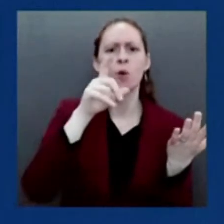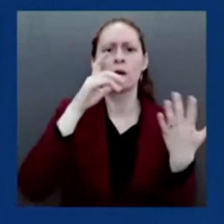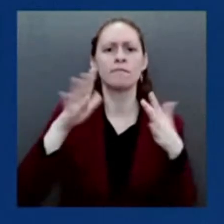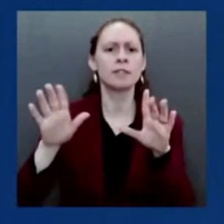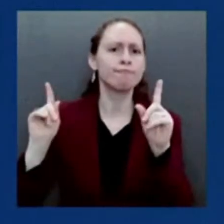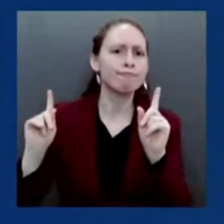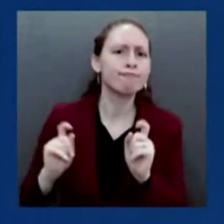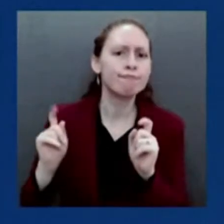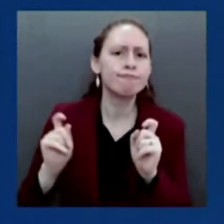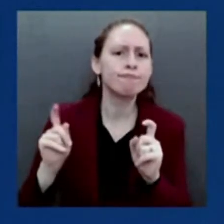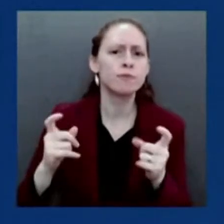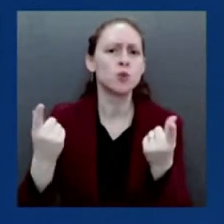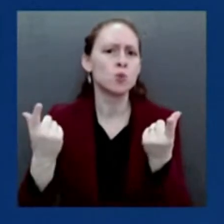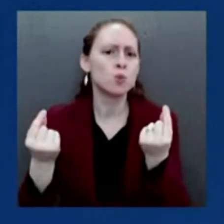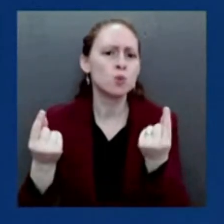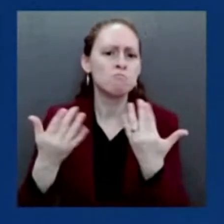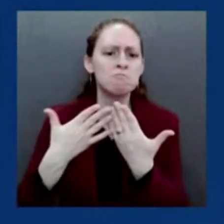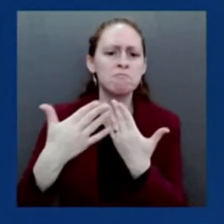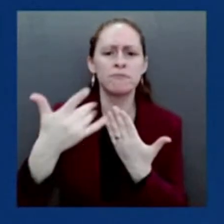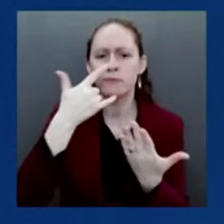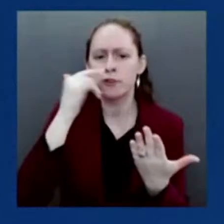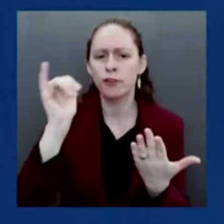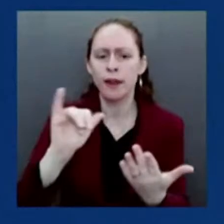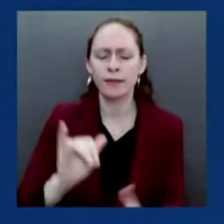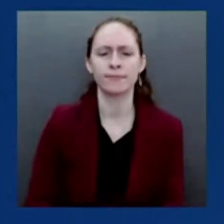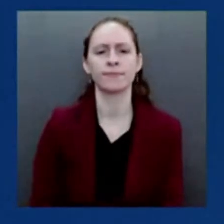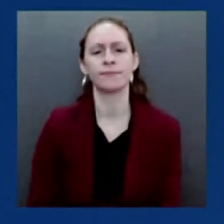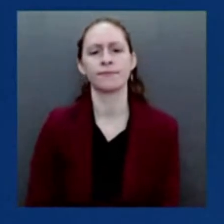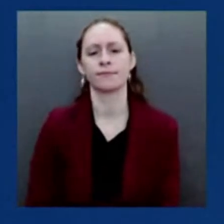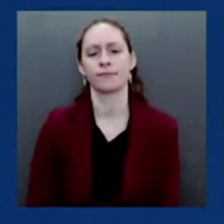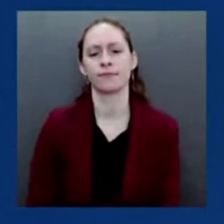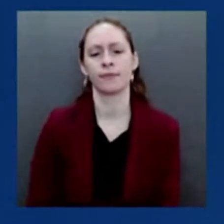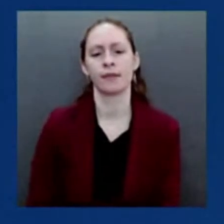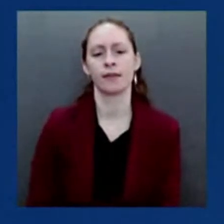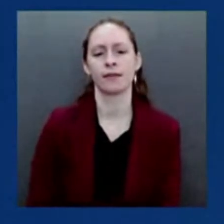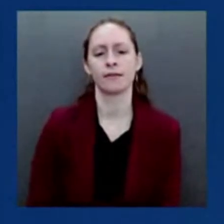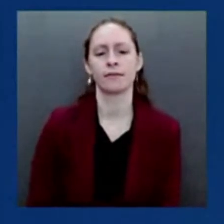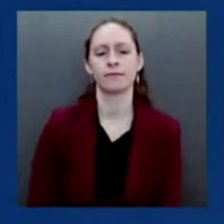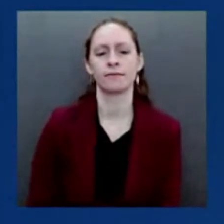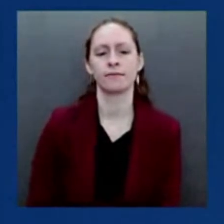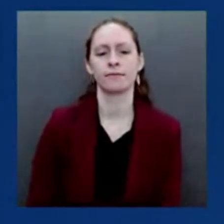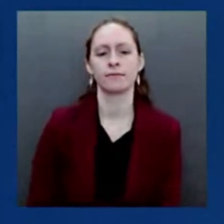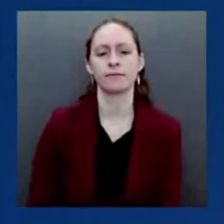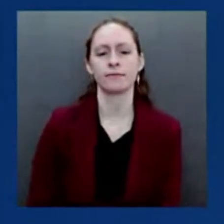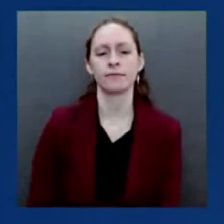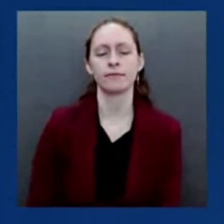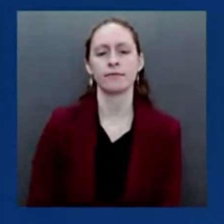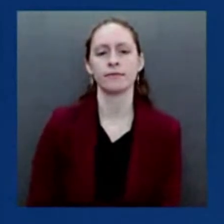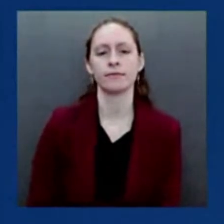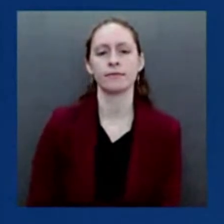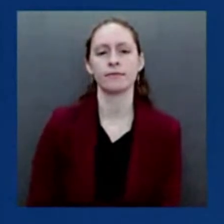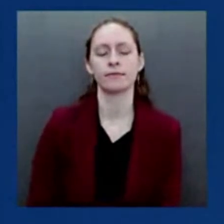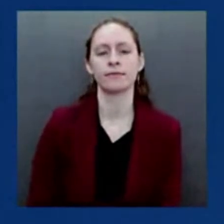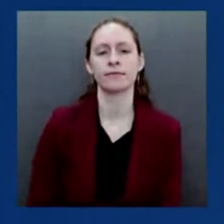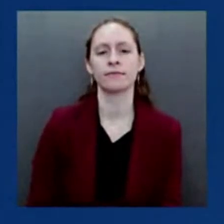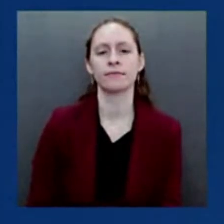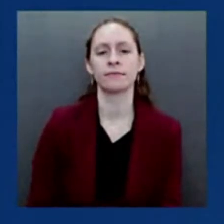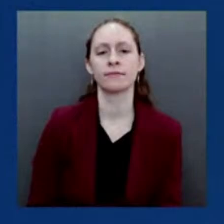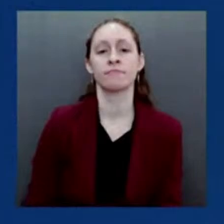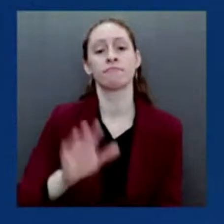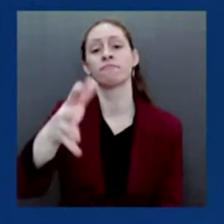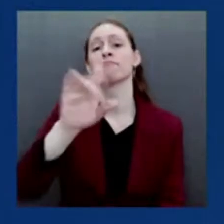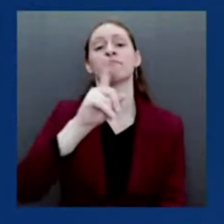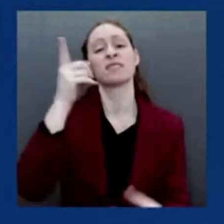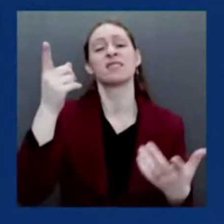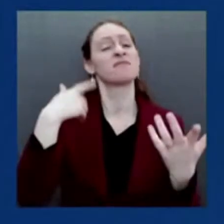THE RESULTS ARE IN A GOOD TRIAL